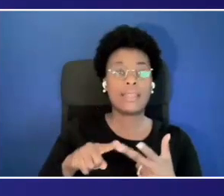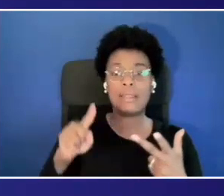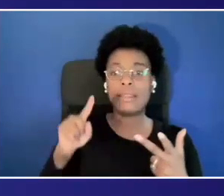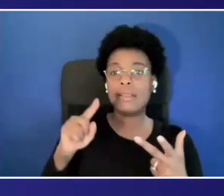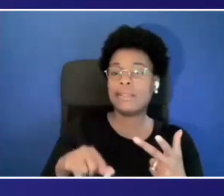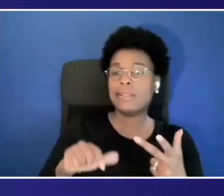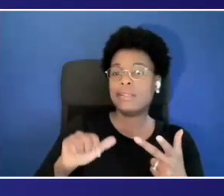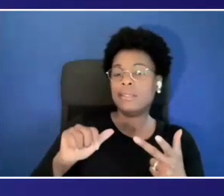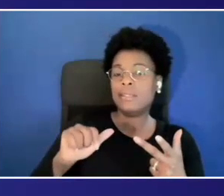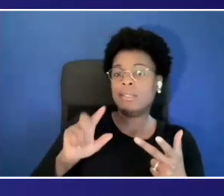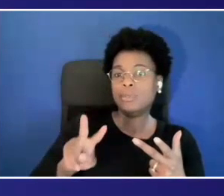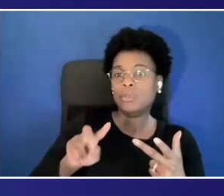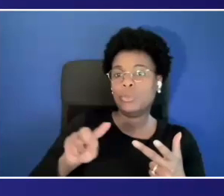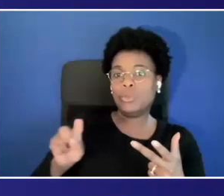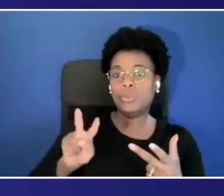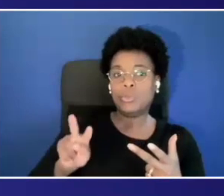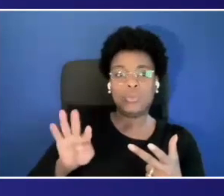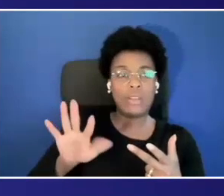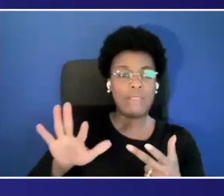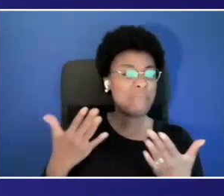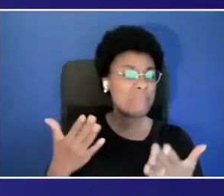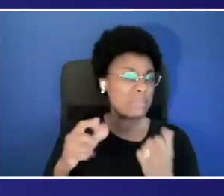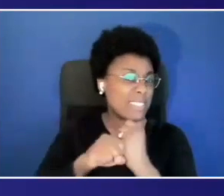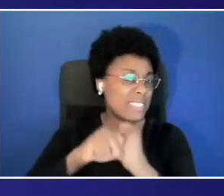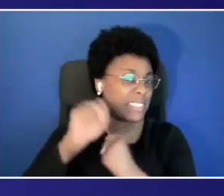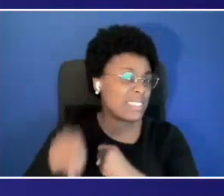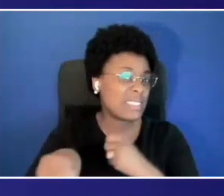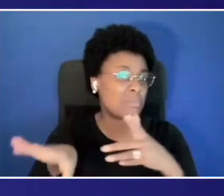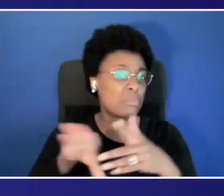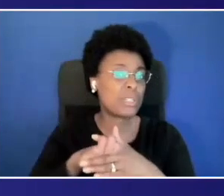Breaks may be extended if we do not have comment or scheduled. So with that, we'll look forward to hearing your comments.